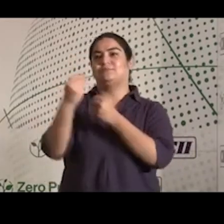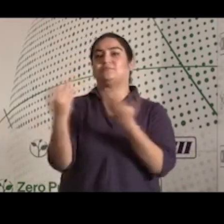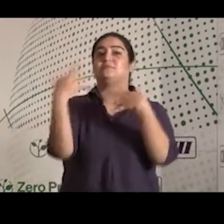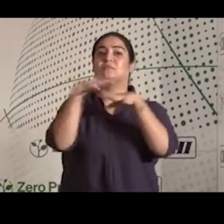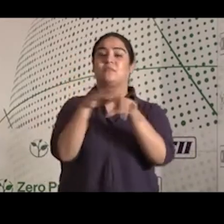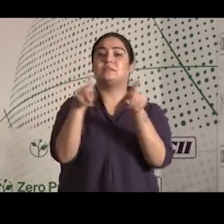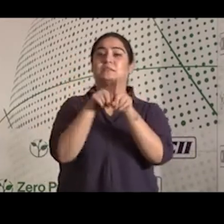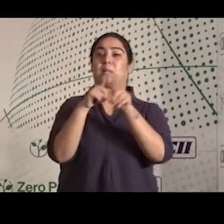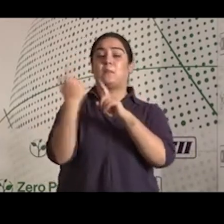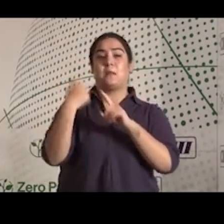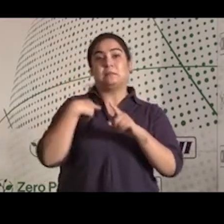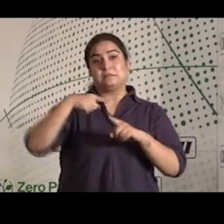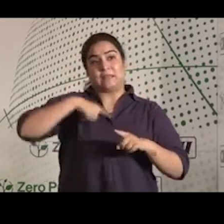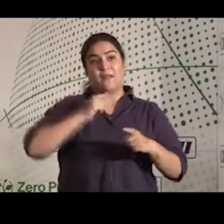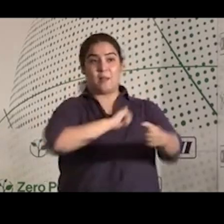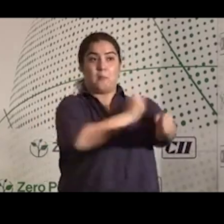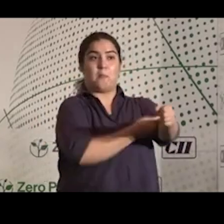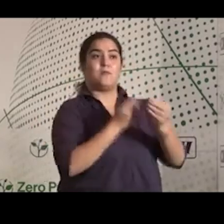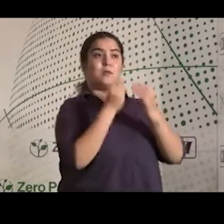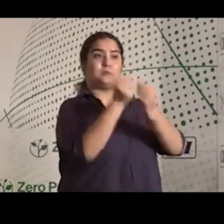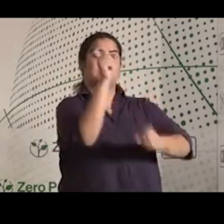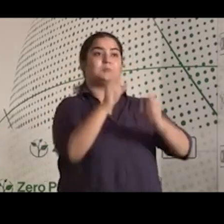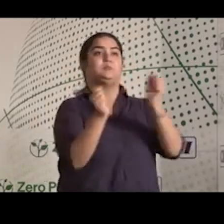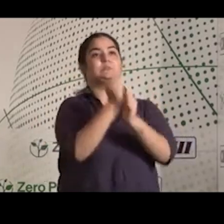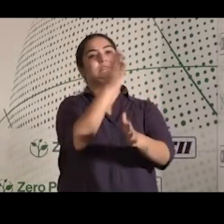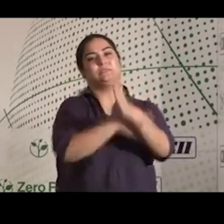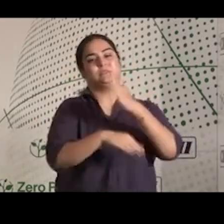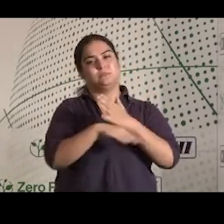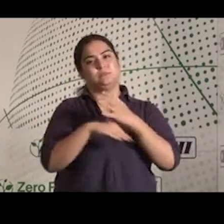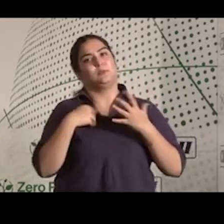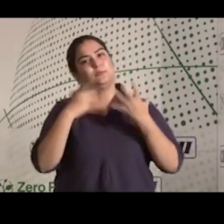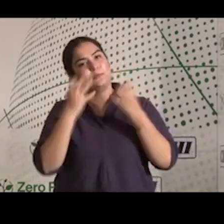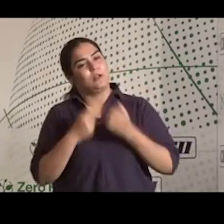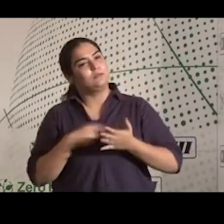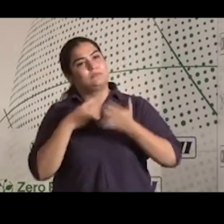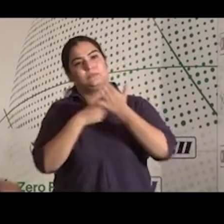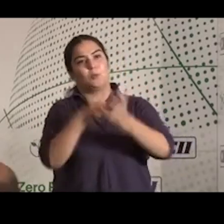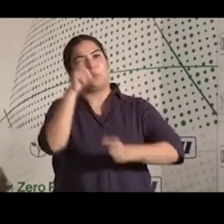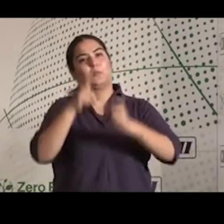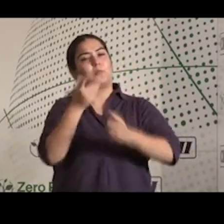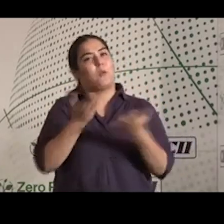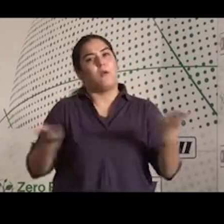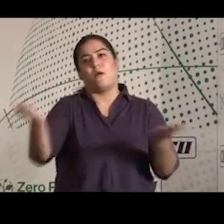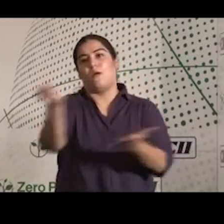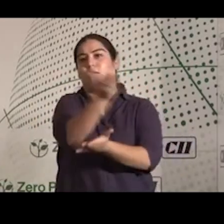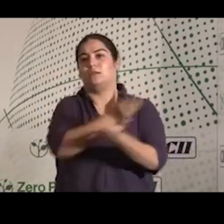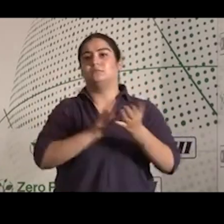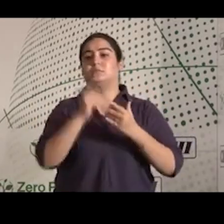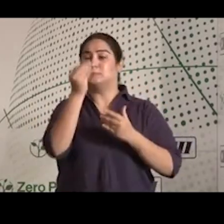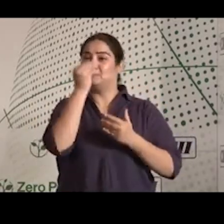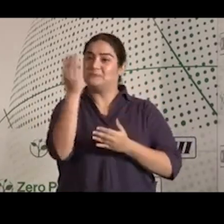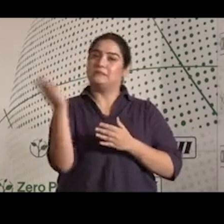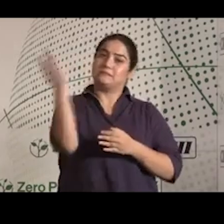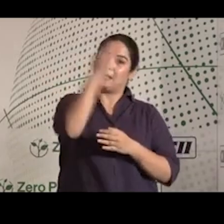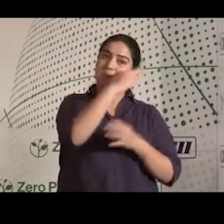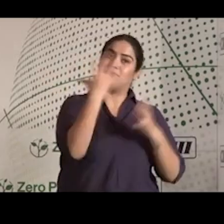the empowering persons with disabilities and requesting everybody here that please come up,